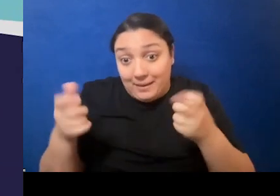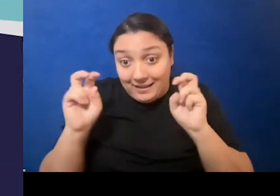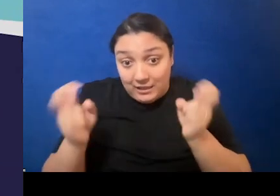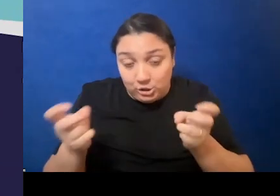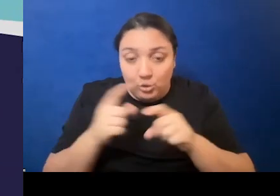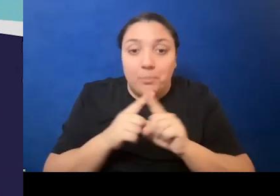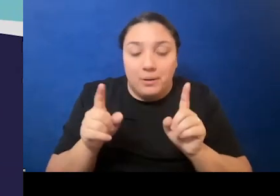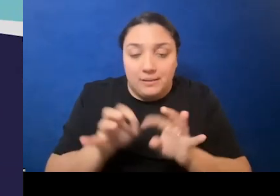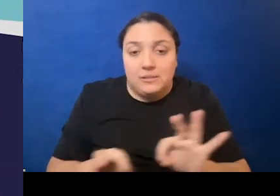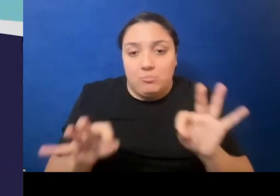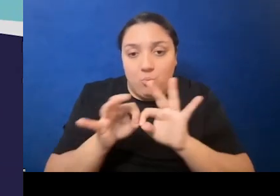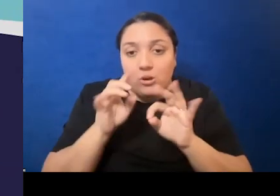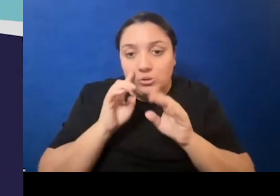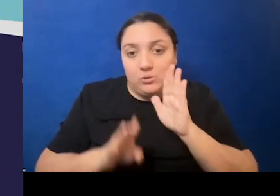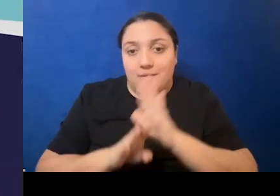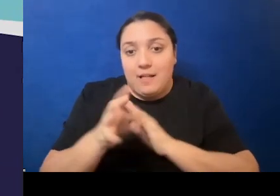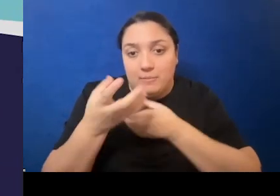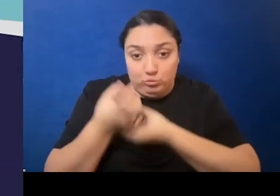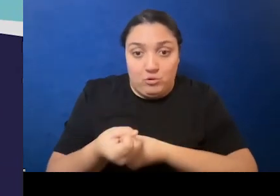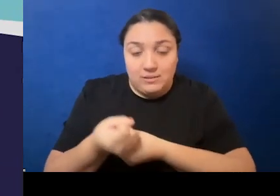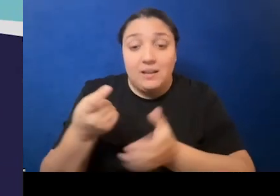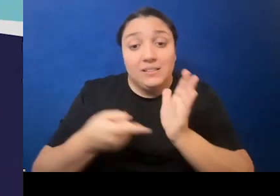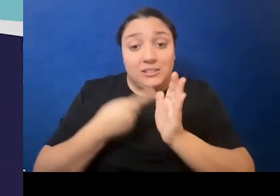IS IMPORTANT TO DEVELOP THAT TRUST. SOMETIMES THE PARENTS NEED TO